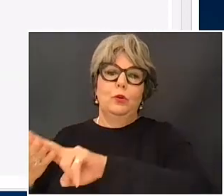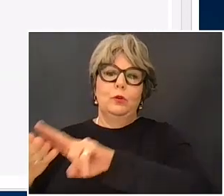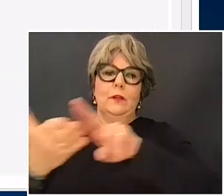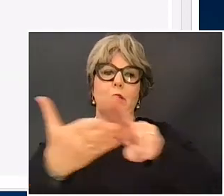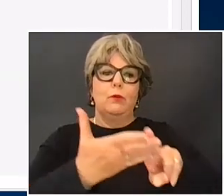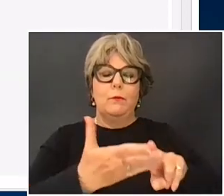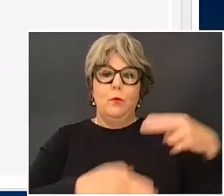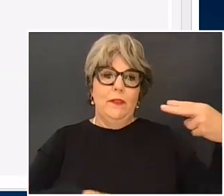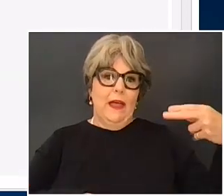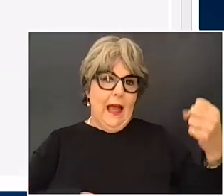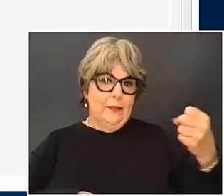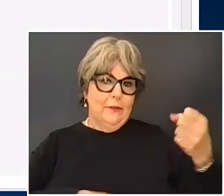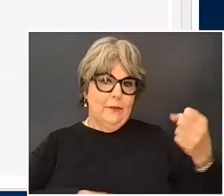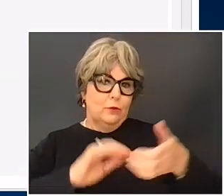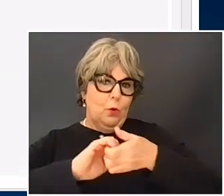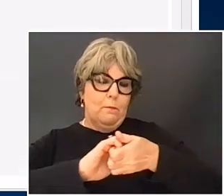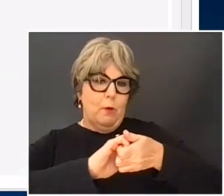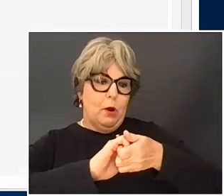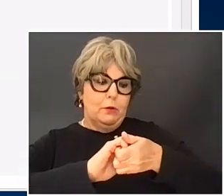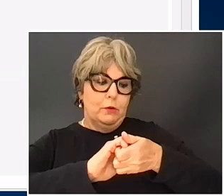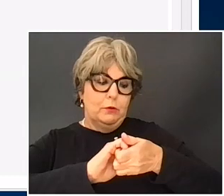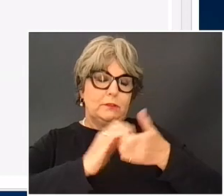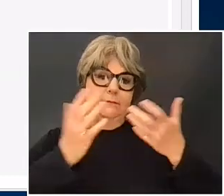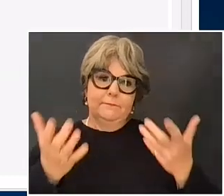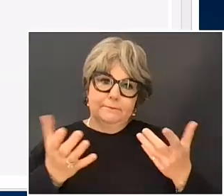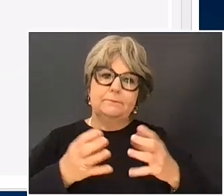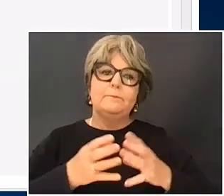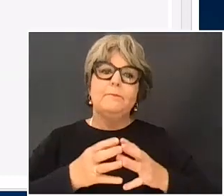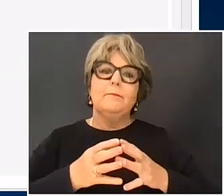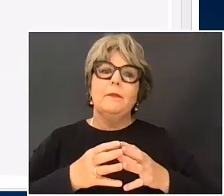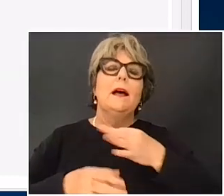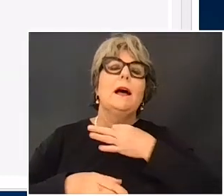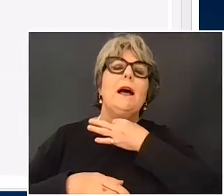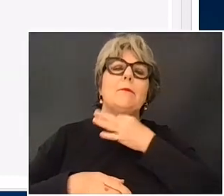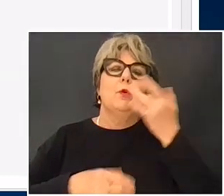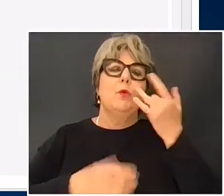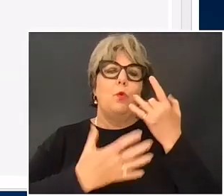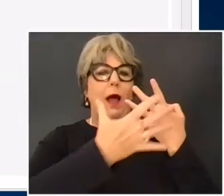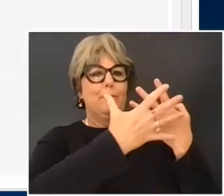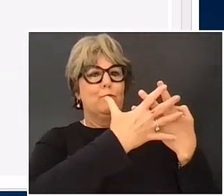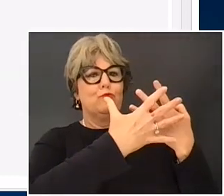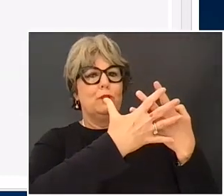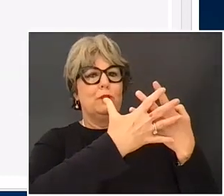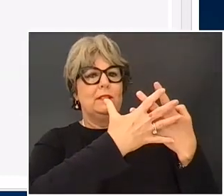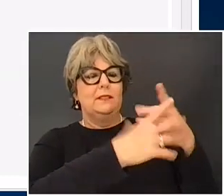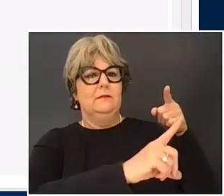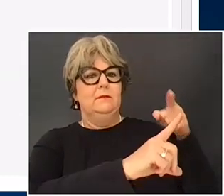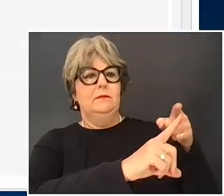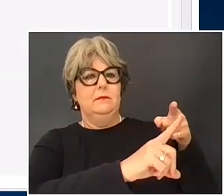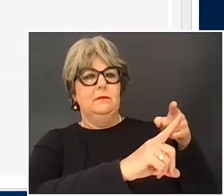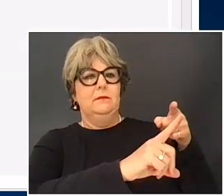So I guess I'm curious why prison is back to the carve-out. Like, why the prison